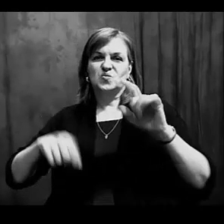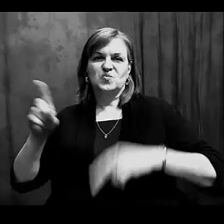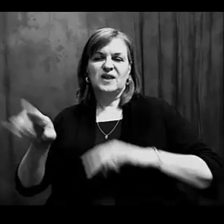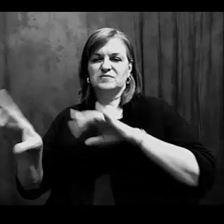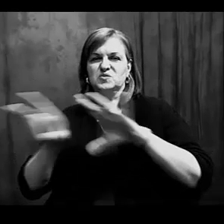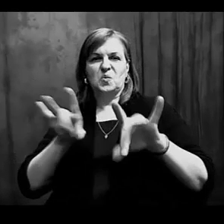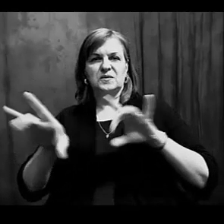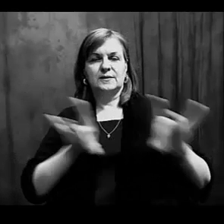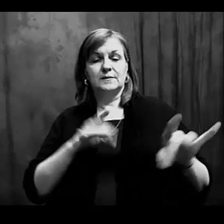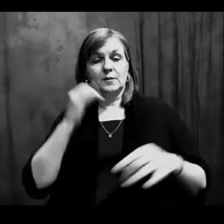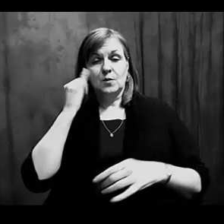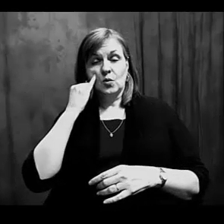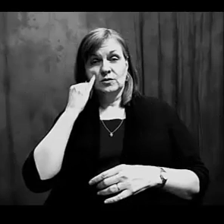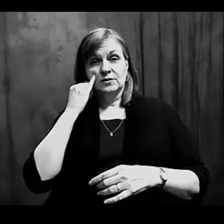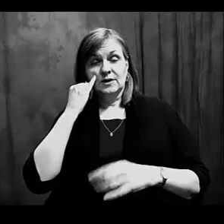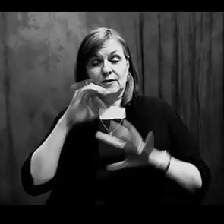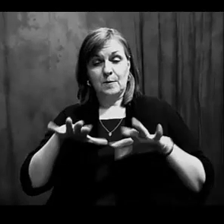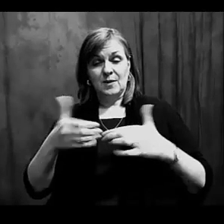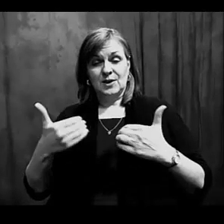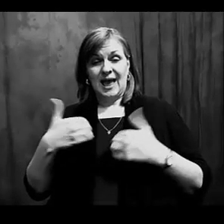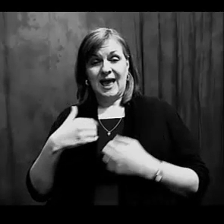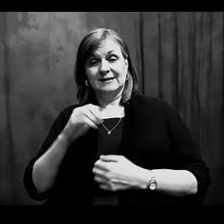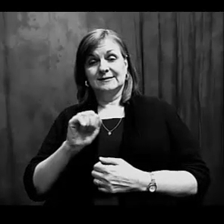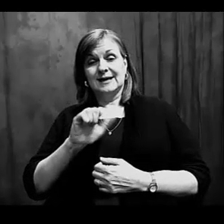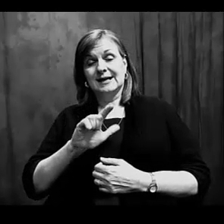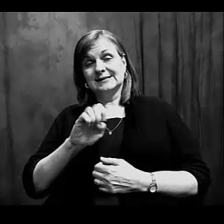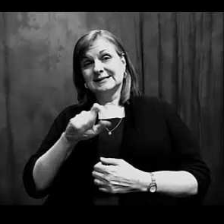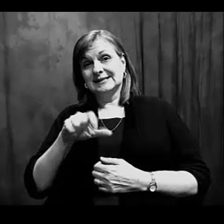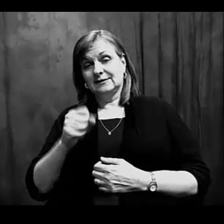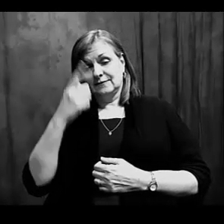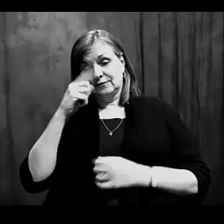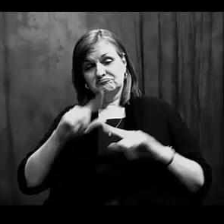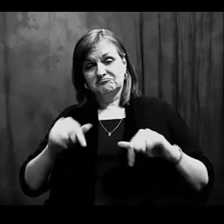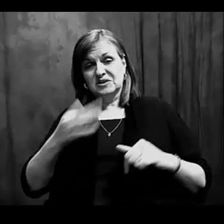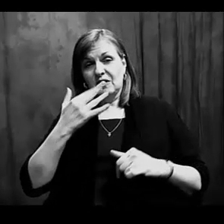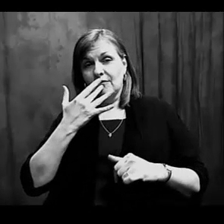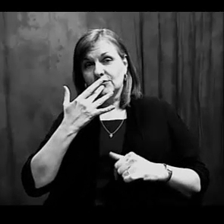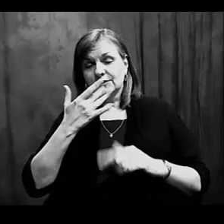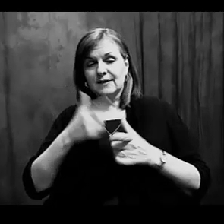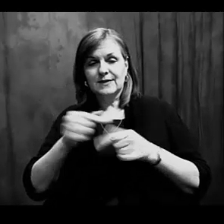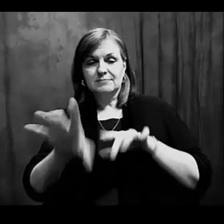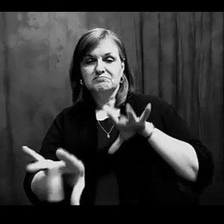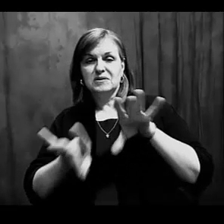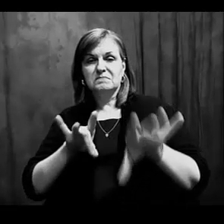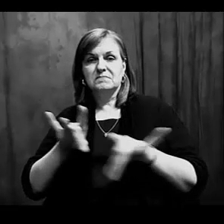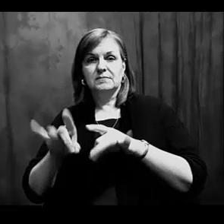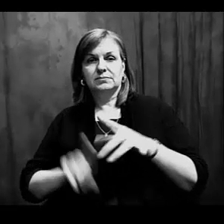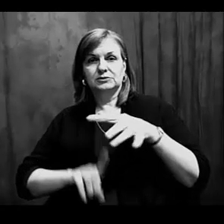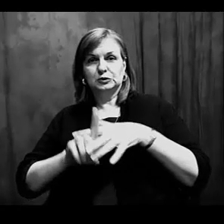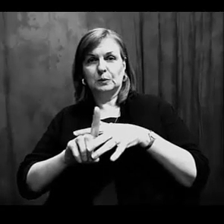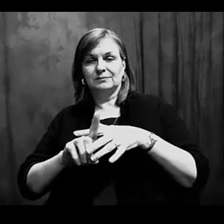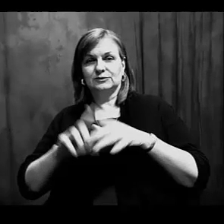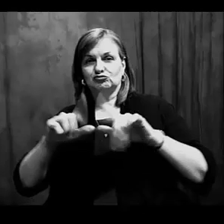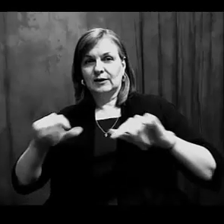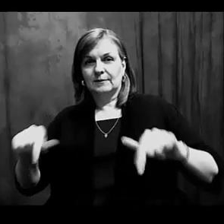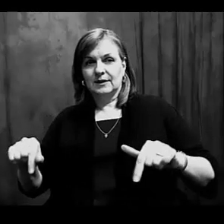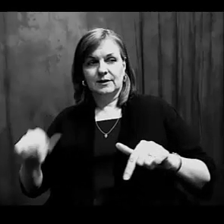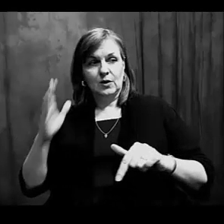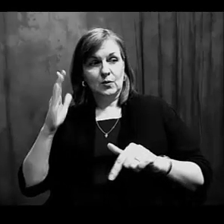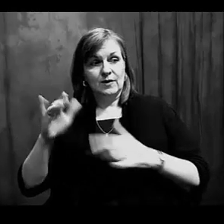it's all random - right?? if the alleles are there -- their presence and appearance can be random!